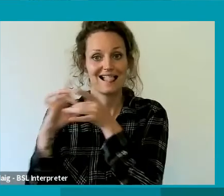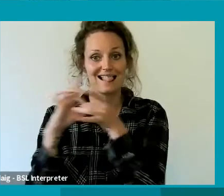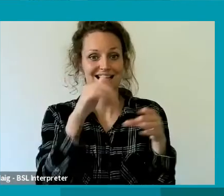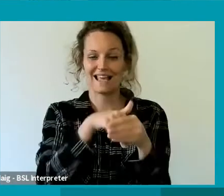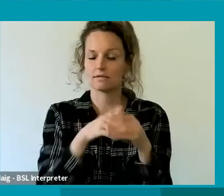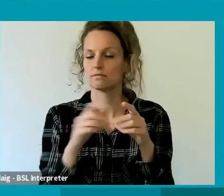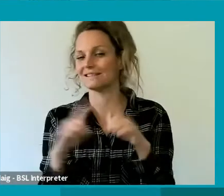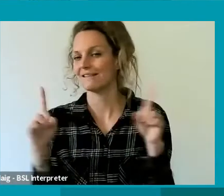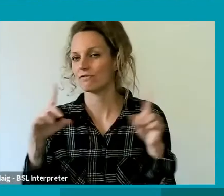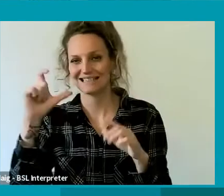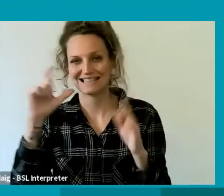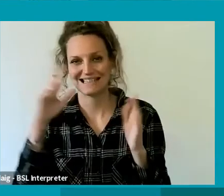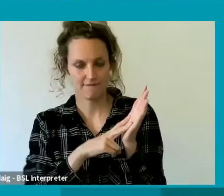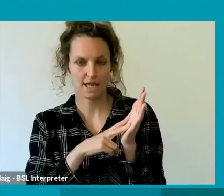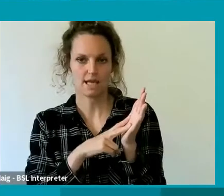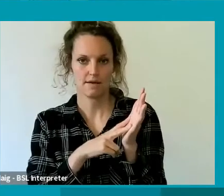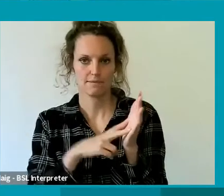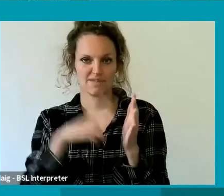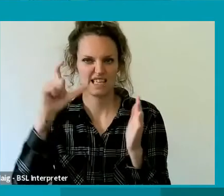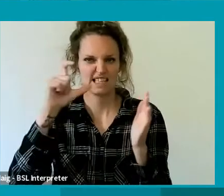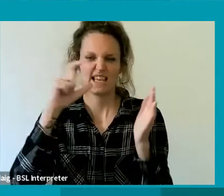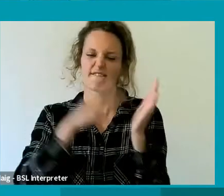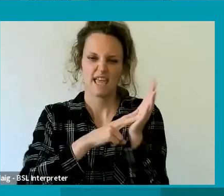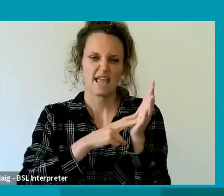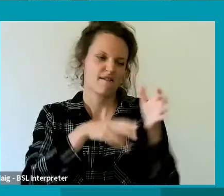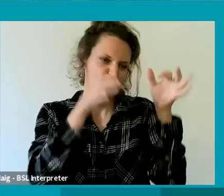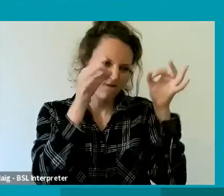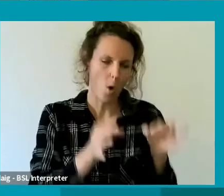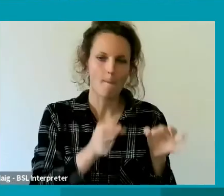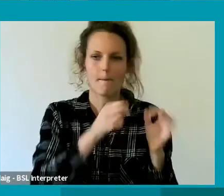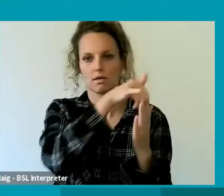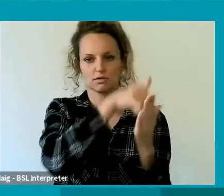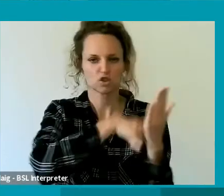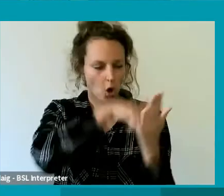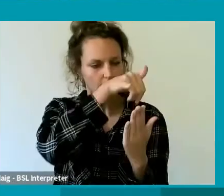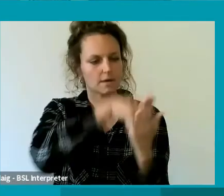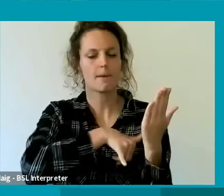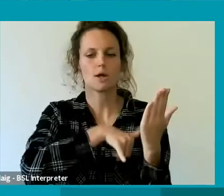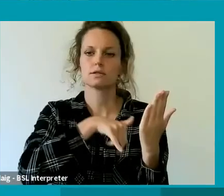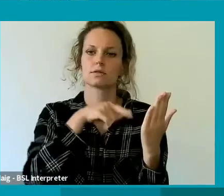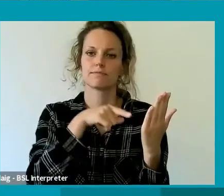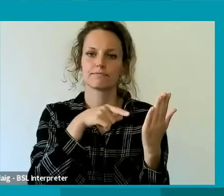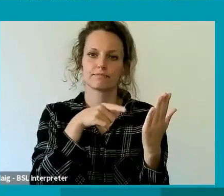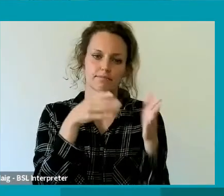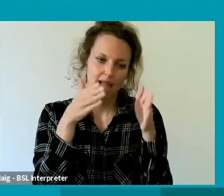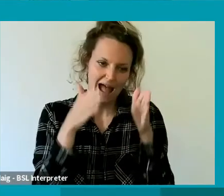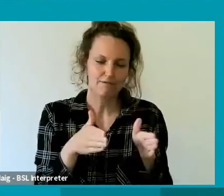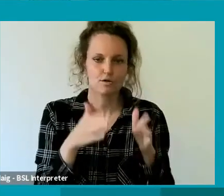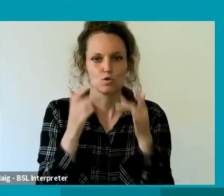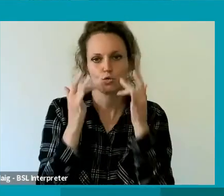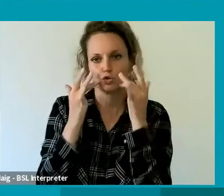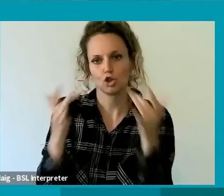much more more formalized document where you've got to be able to demonstrate your skills and your strengths.